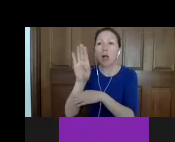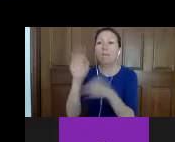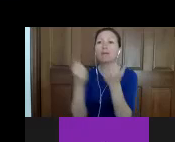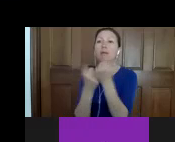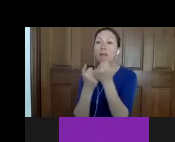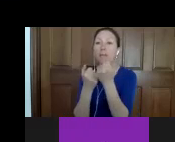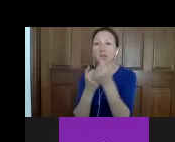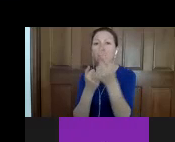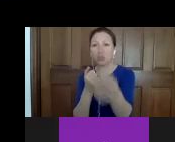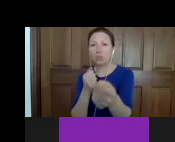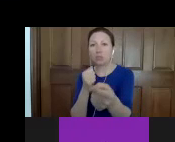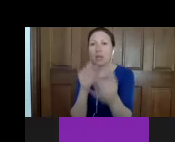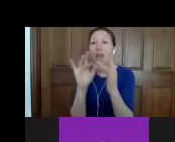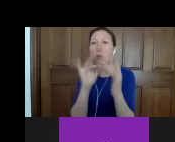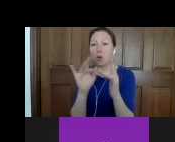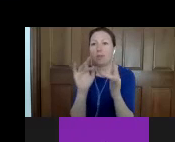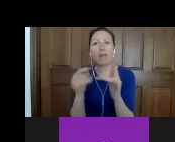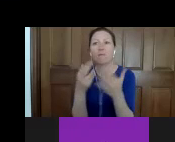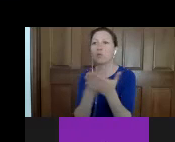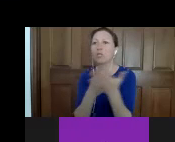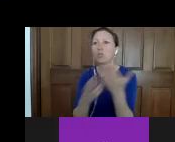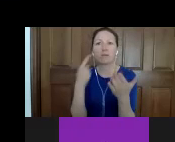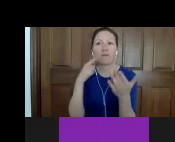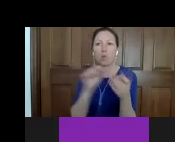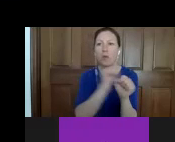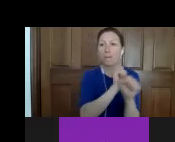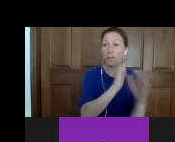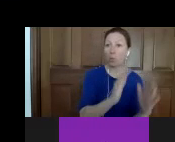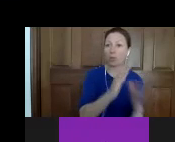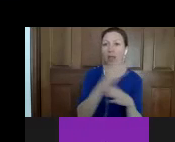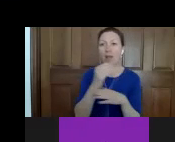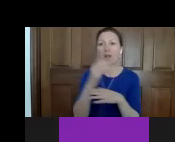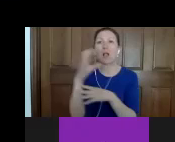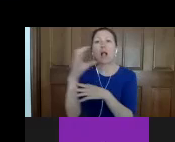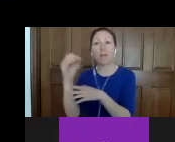for employers. We have ATA.com. It is the federal government's